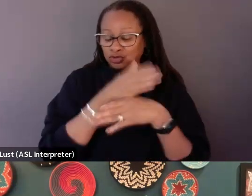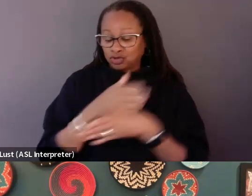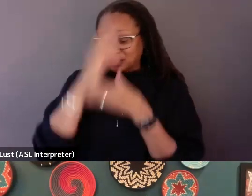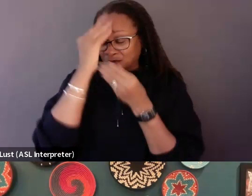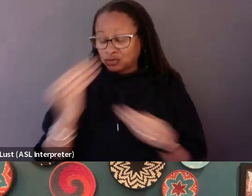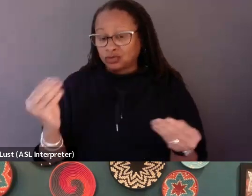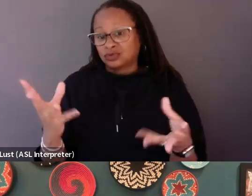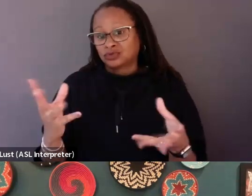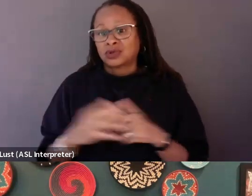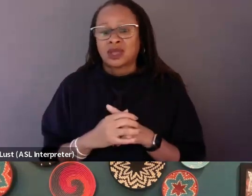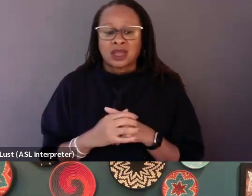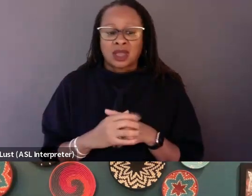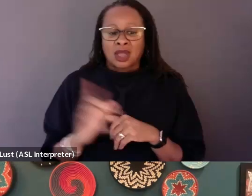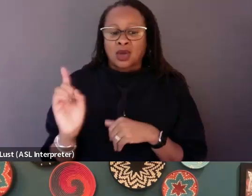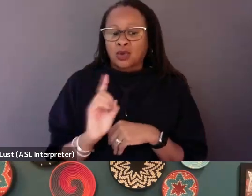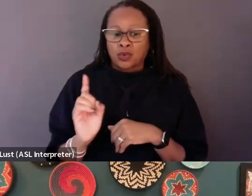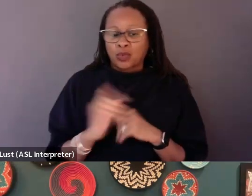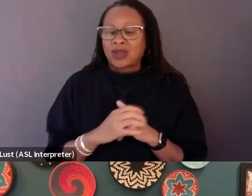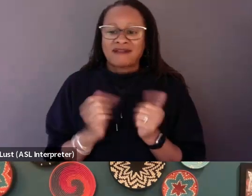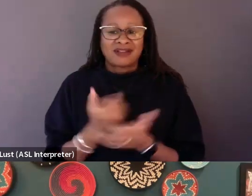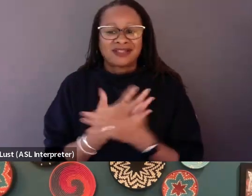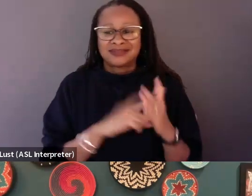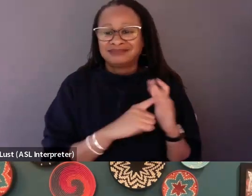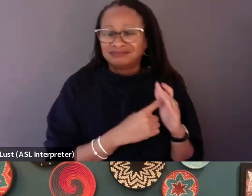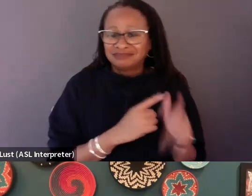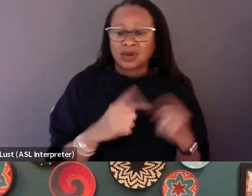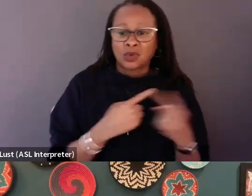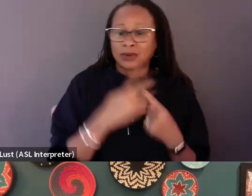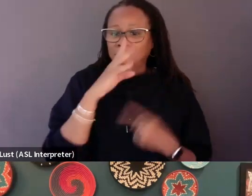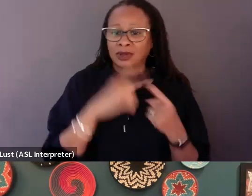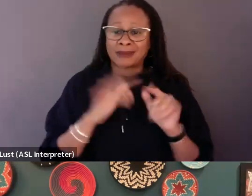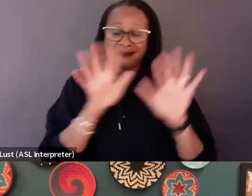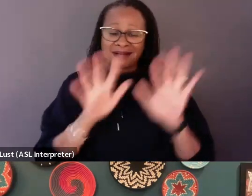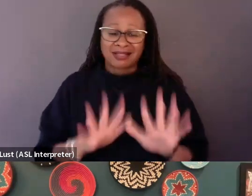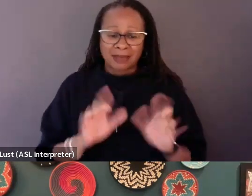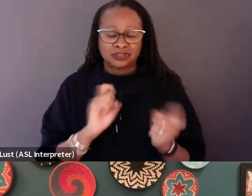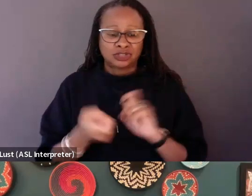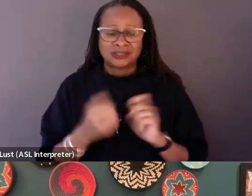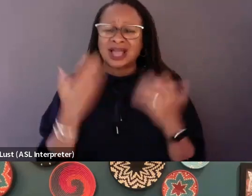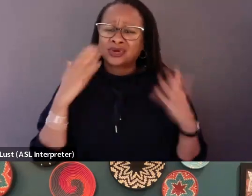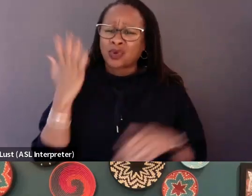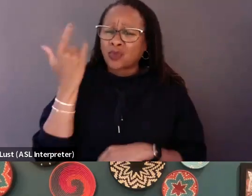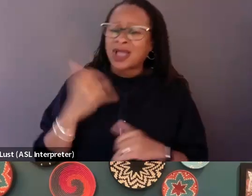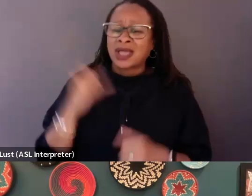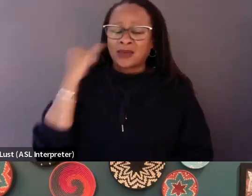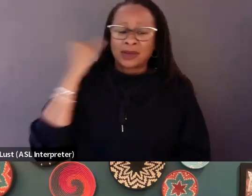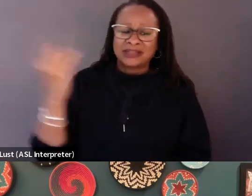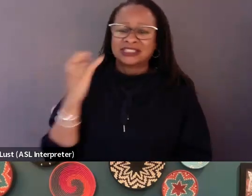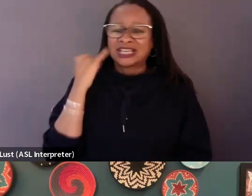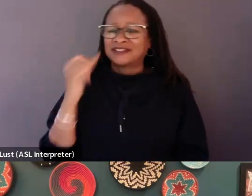where the distance kind of melts away. You know, when we talk about climate change, I don't know why, but we imagine as if it's someone else's problem.